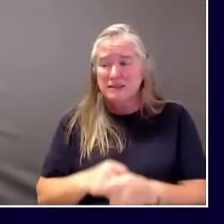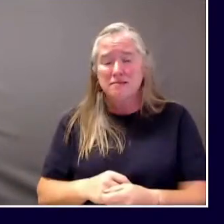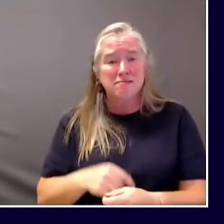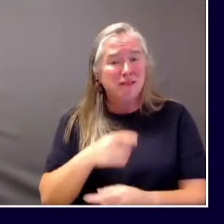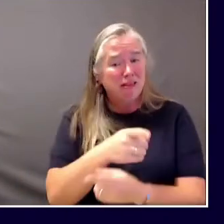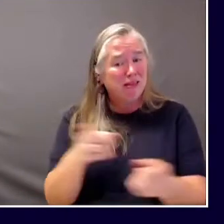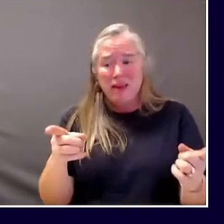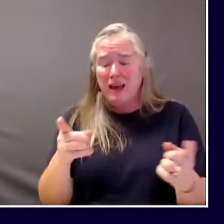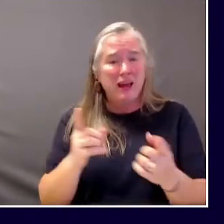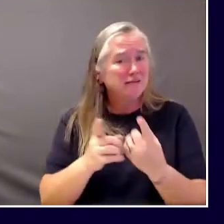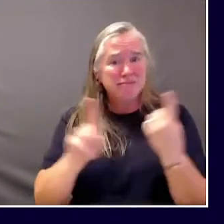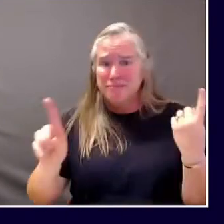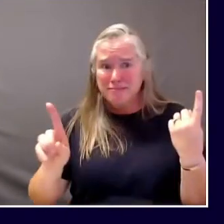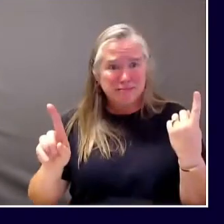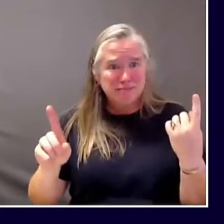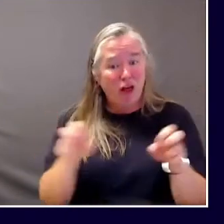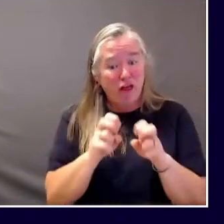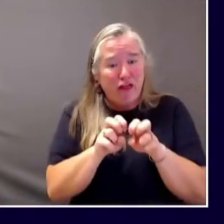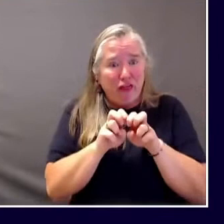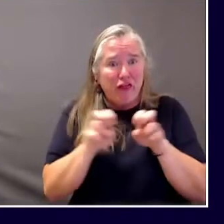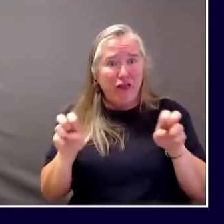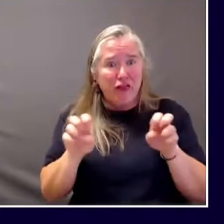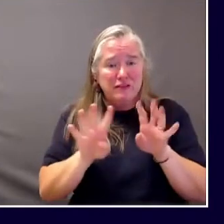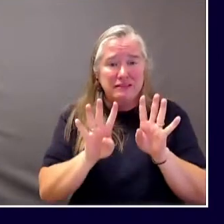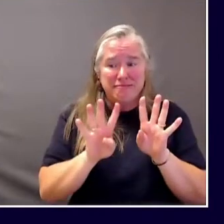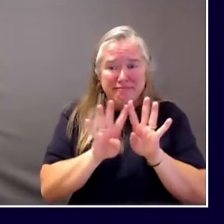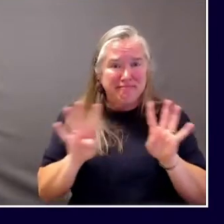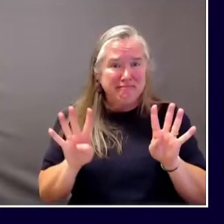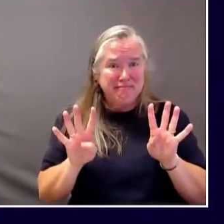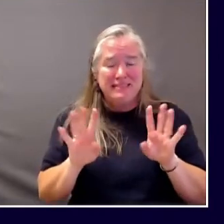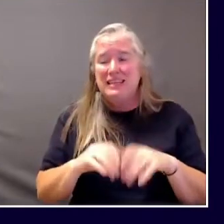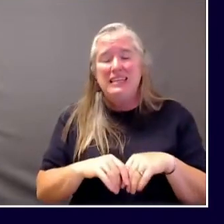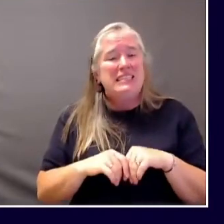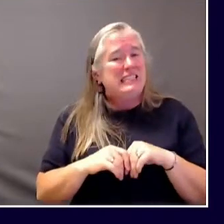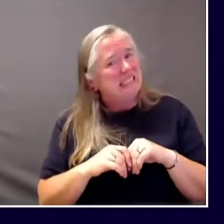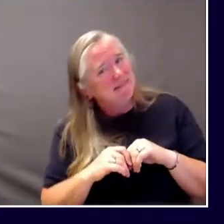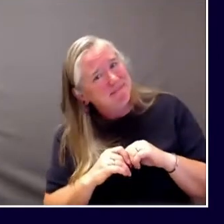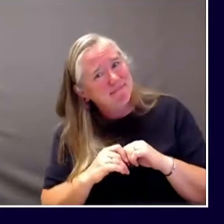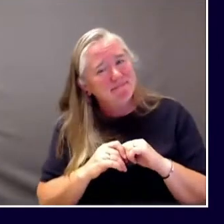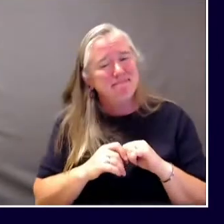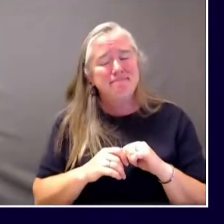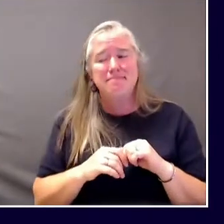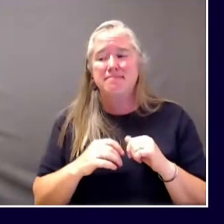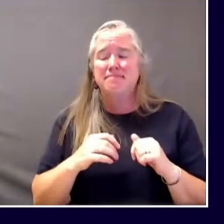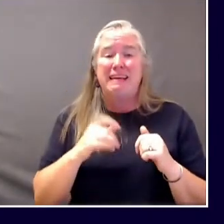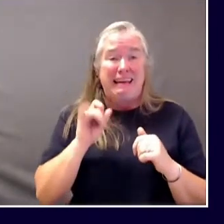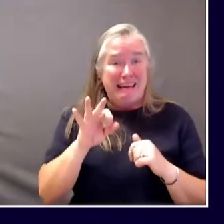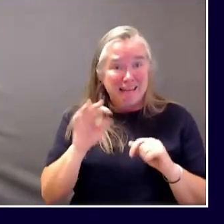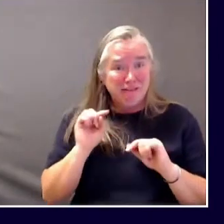keeping distance from other people